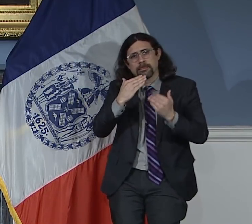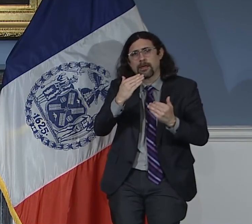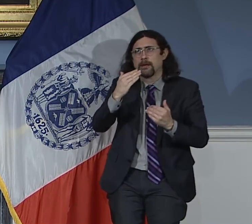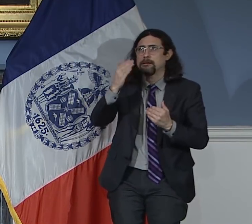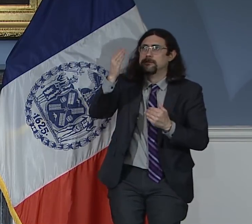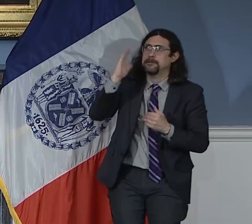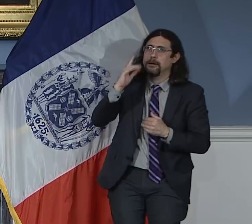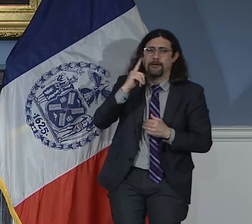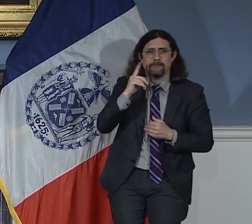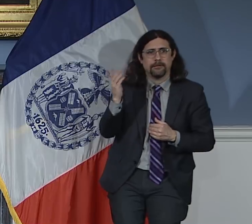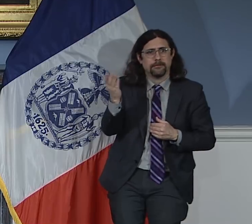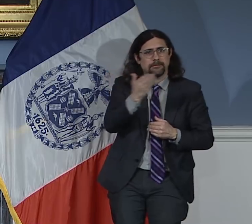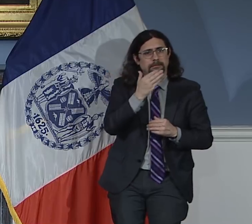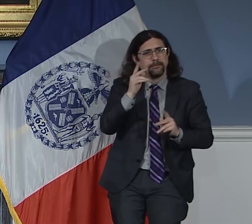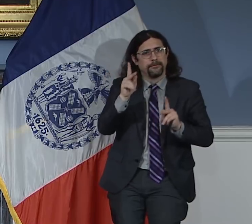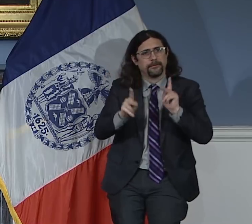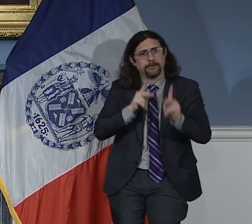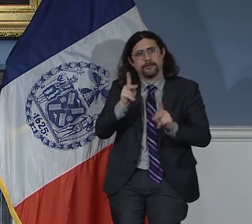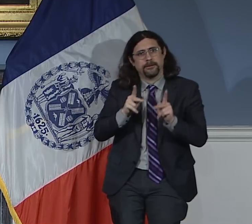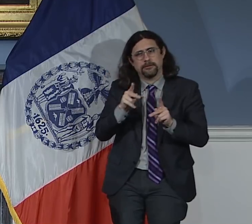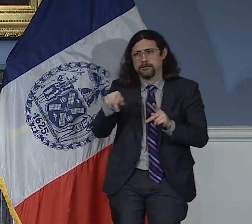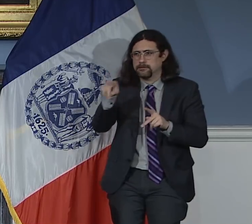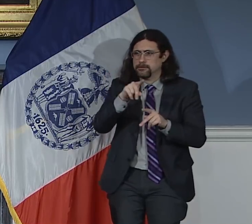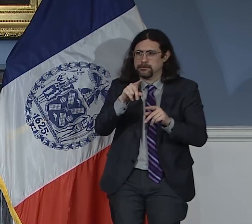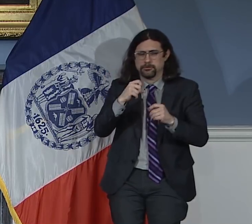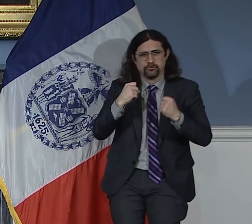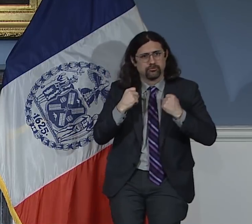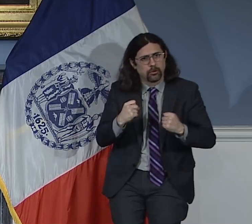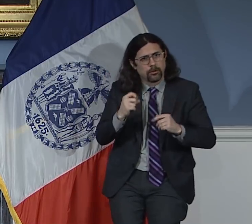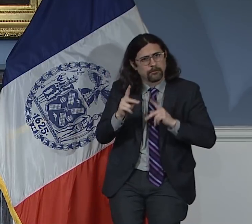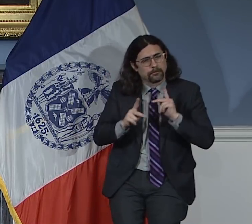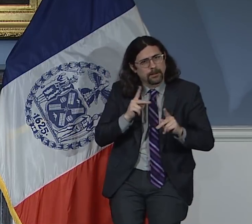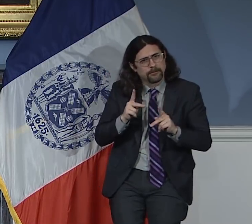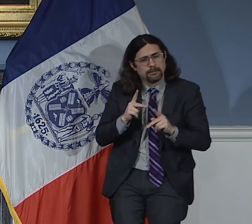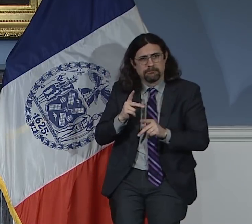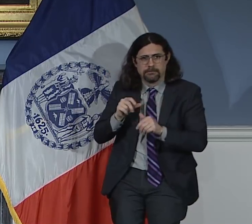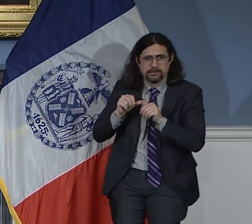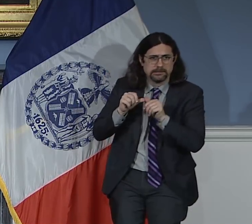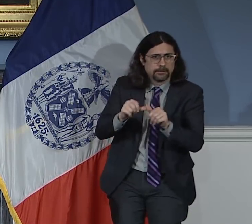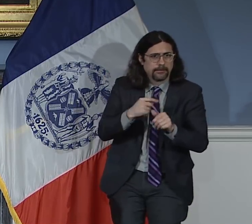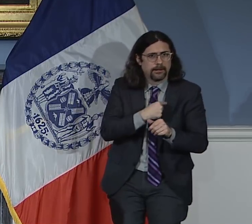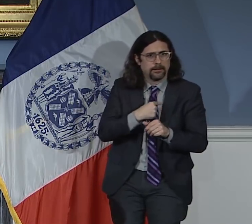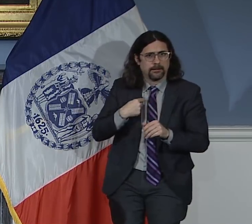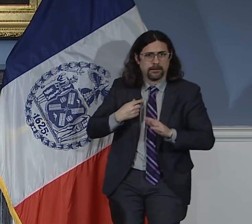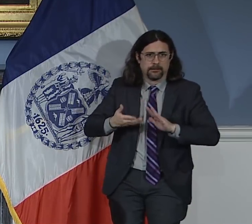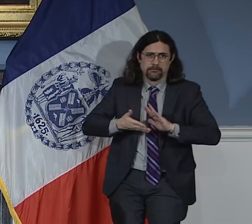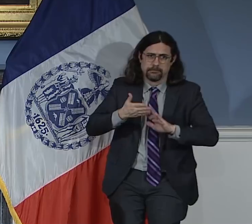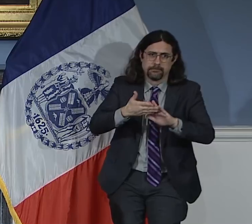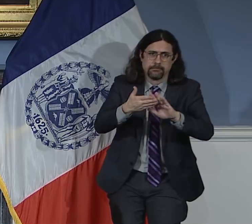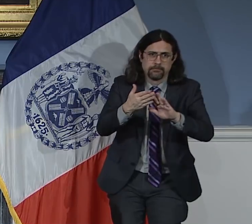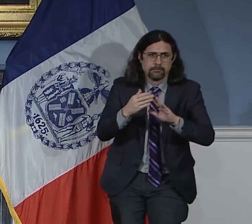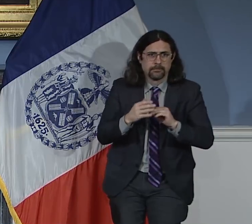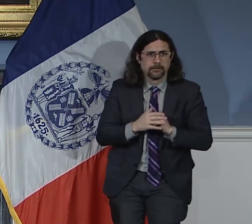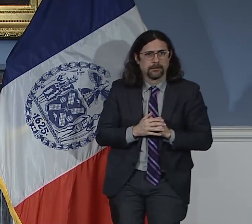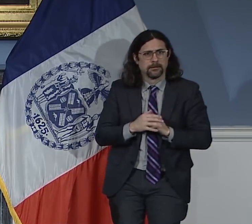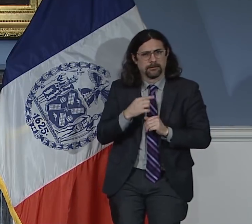THIS IS A DISEASE THAT THEY CAN SEE THROUGH AND COME OUTSA FELY OVERWHELMINGLY.